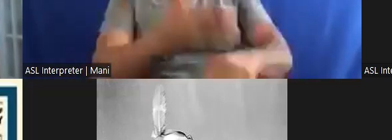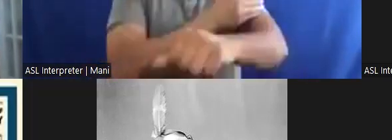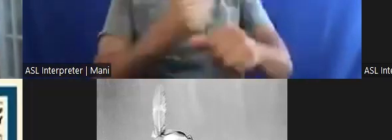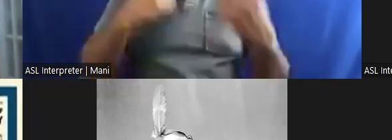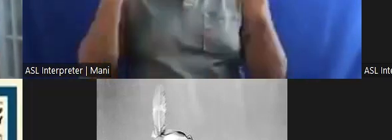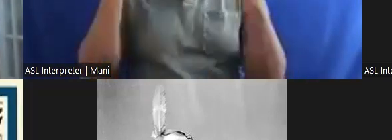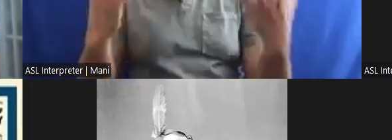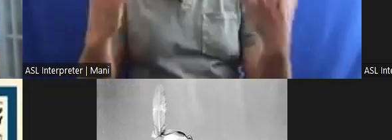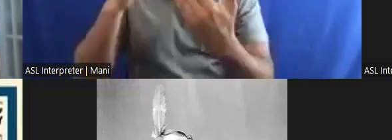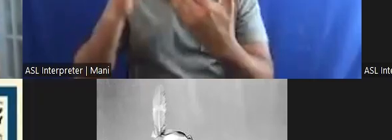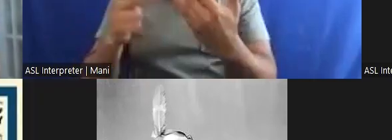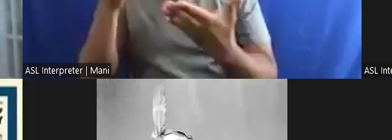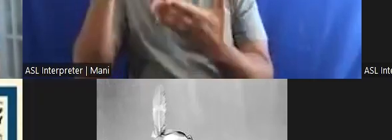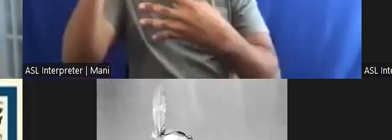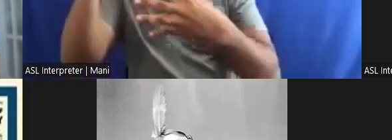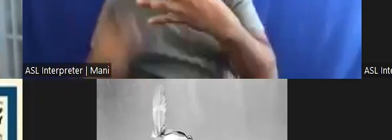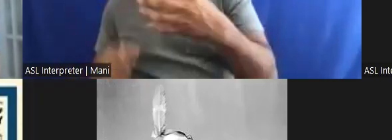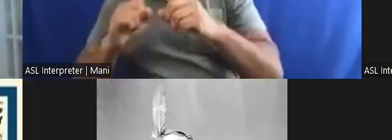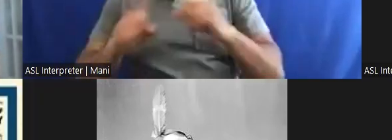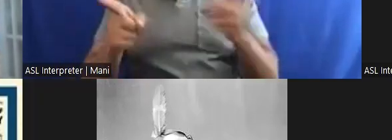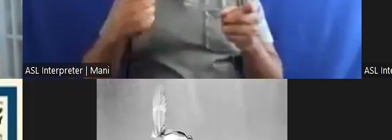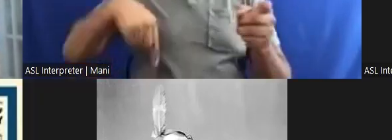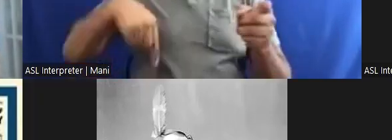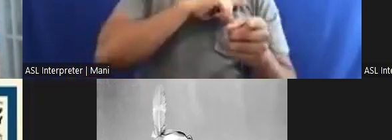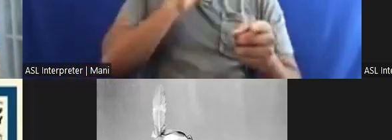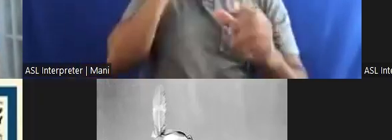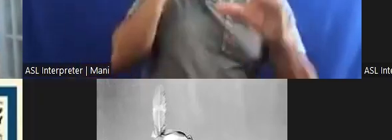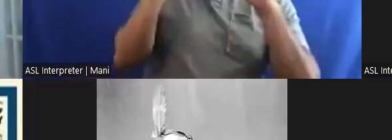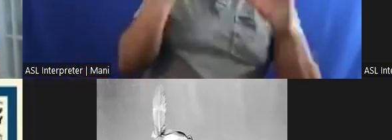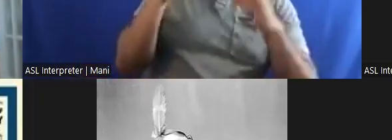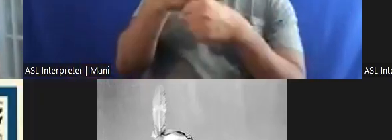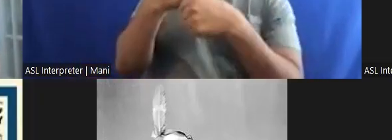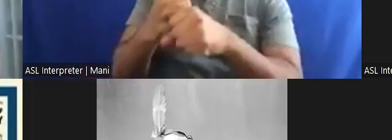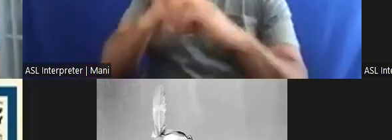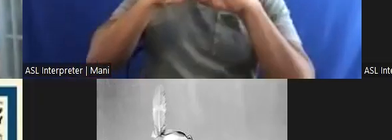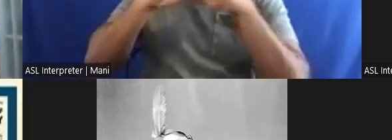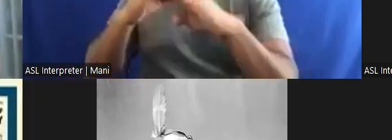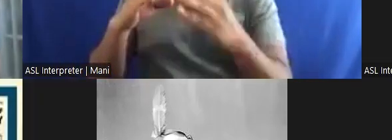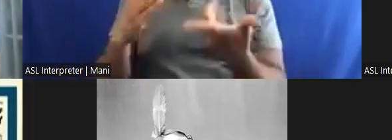by literally just making them go through hoops of different... Okay, you have to go to DSHS just to get this.